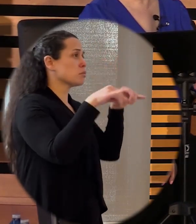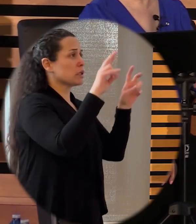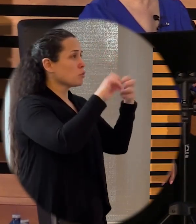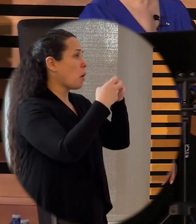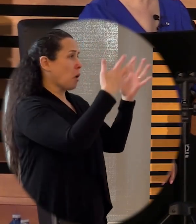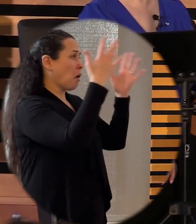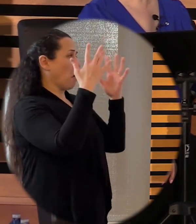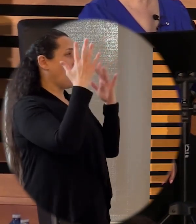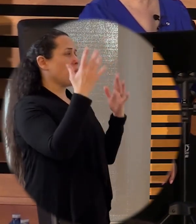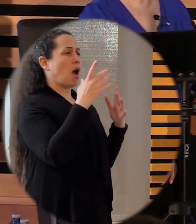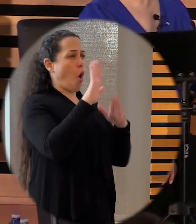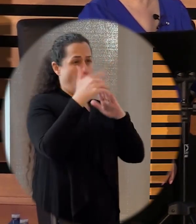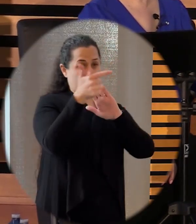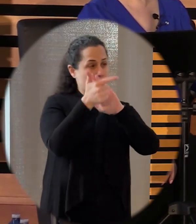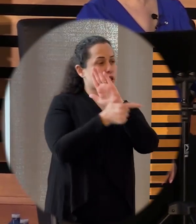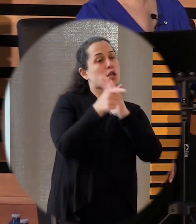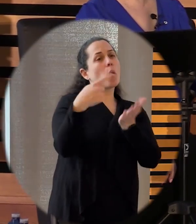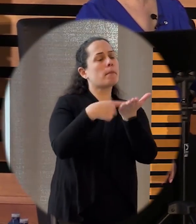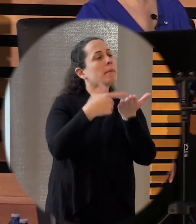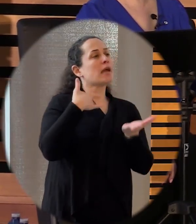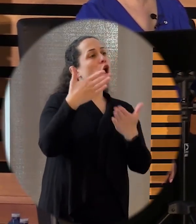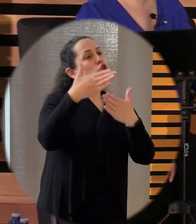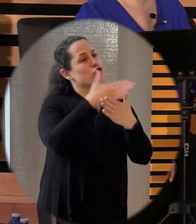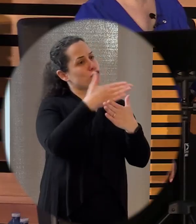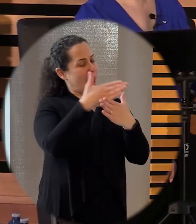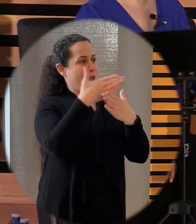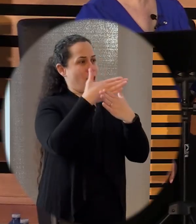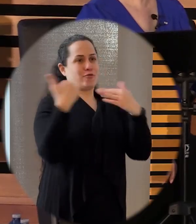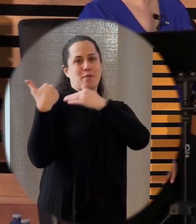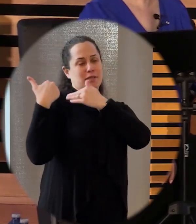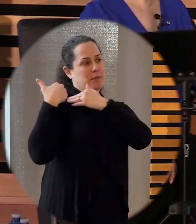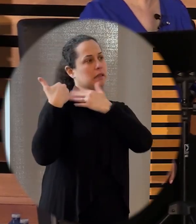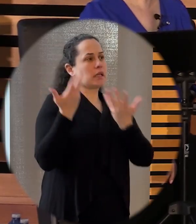on paper or in legislation talk about the shared commitment and responsibility to take meaningful